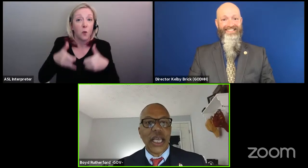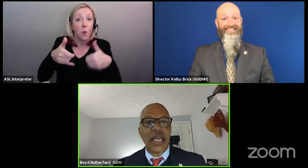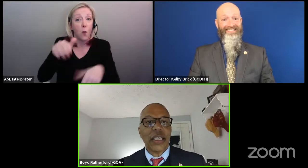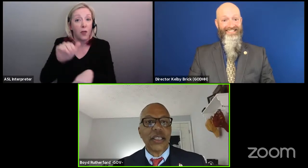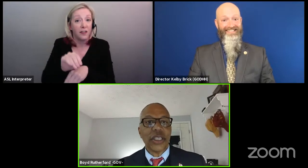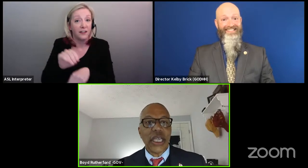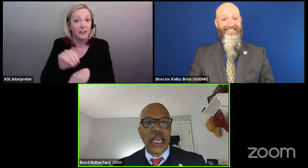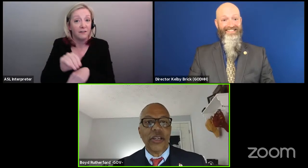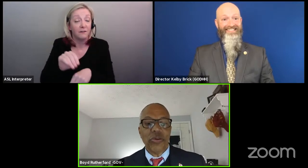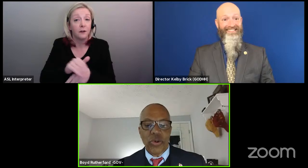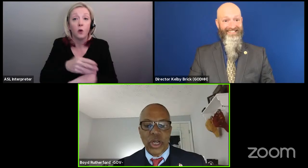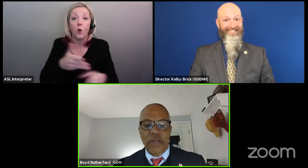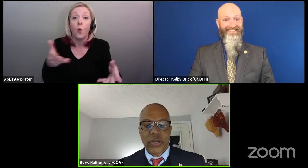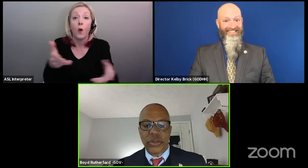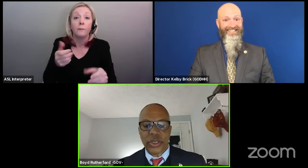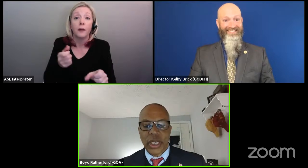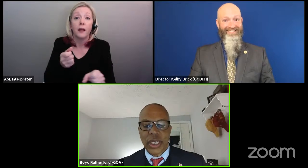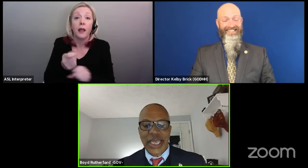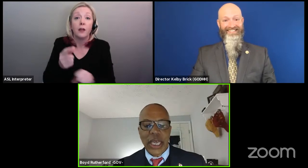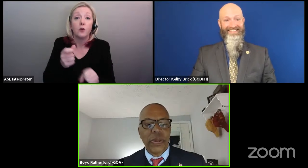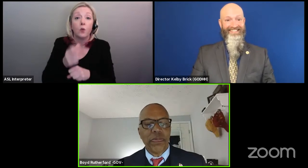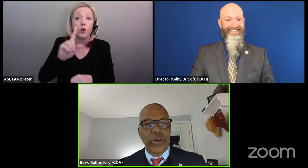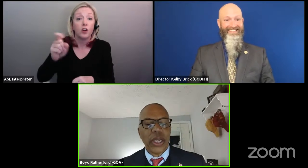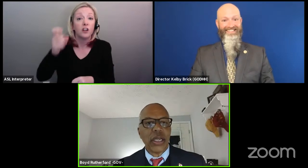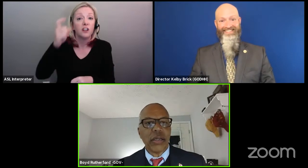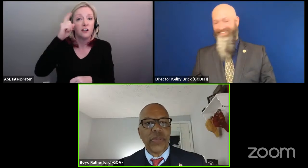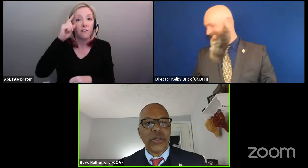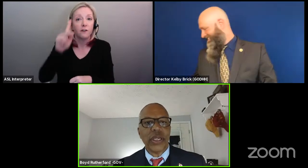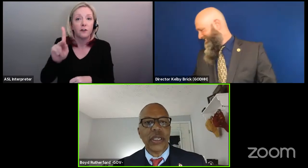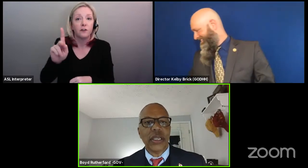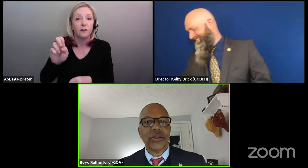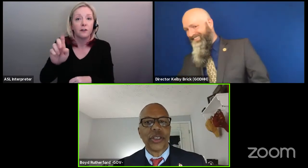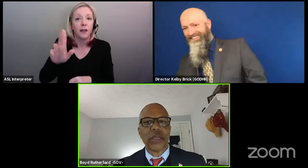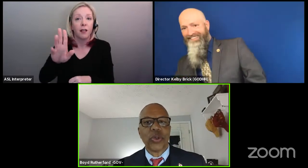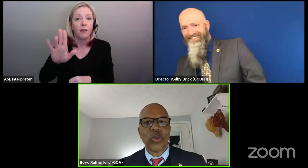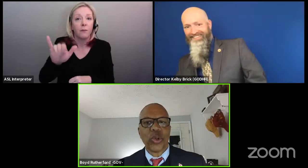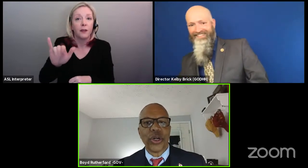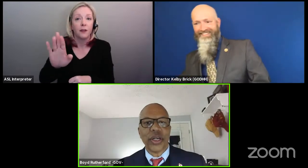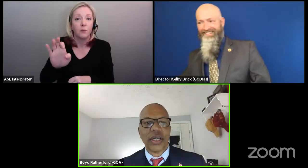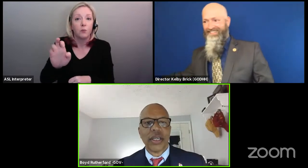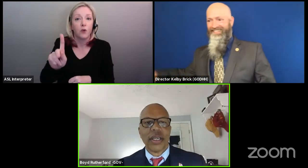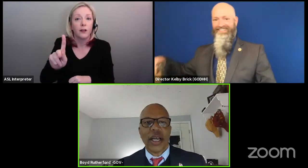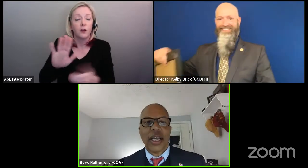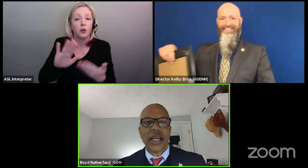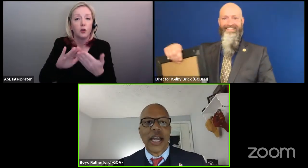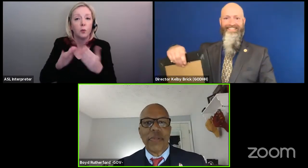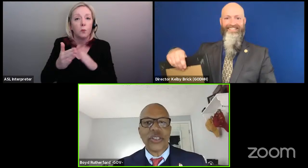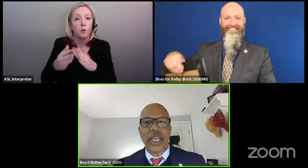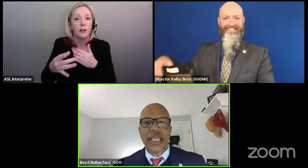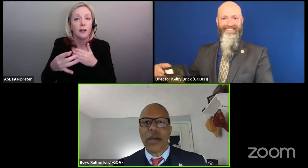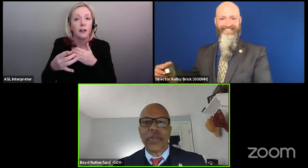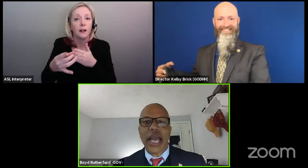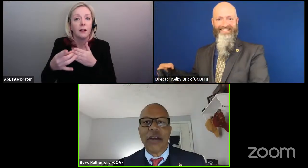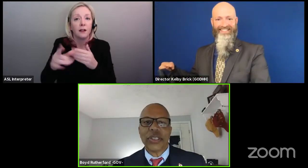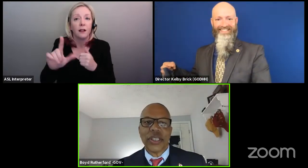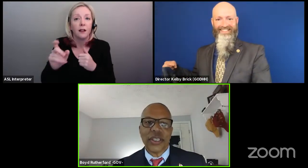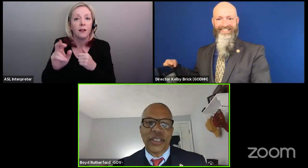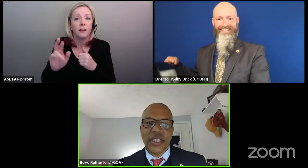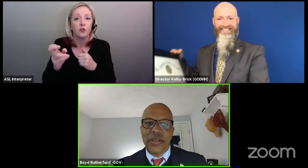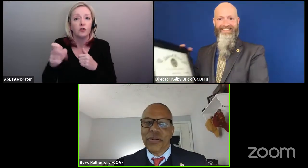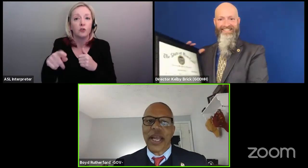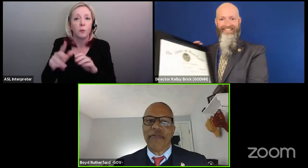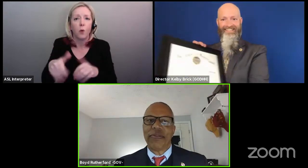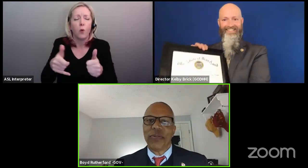and that is the Annual Governor's Kelby Brick Community Leadership Award. How sit you have